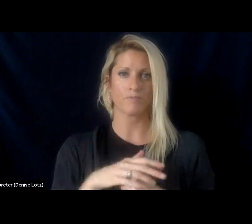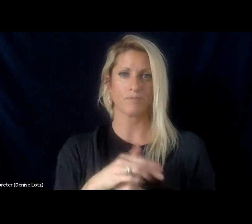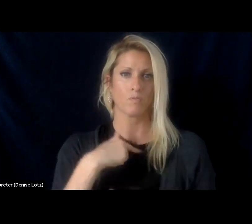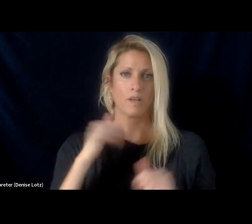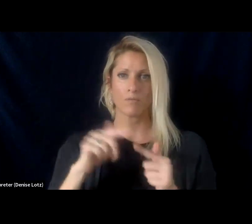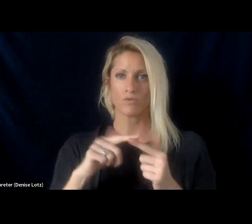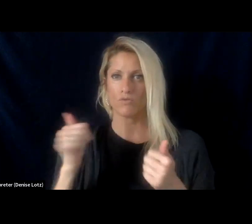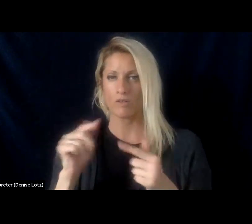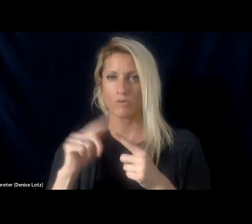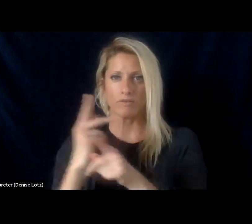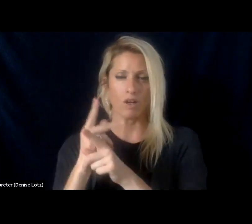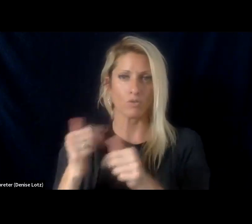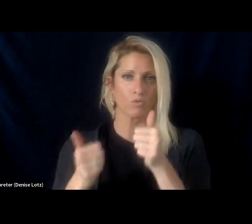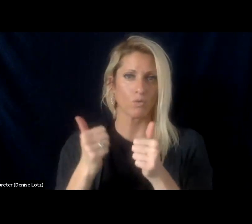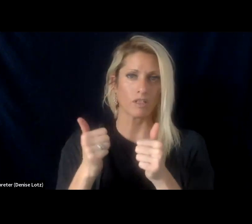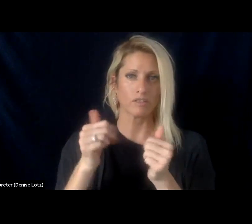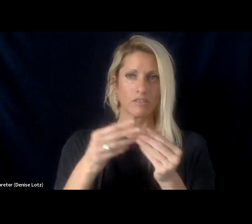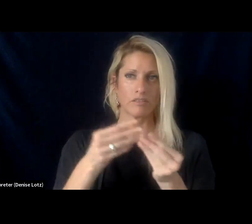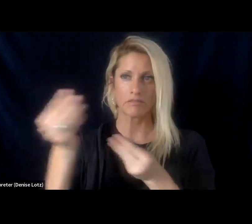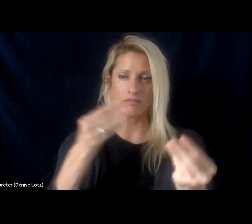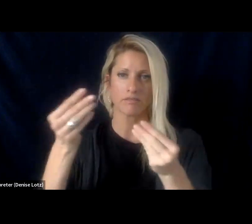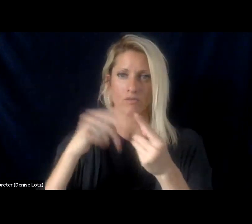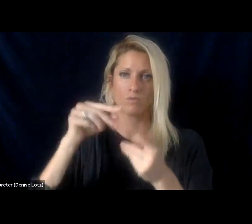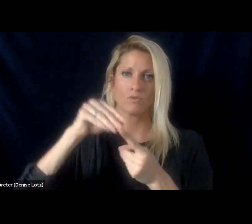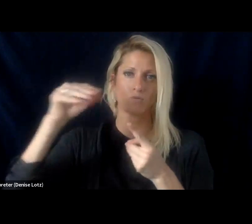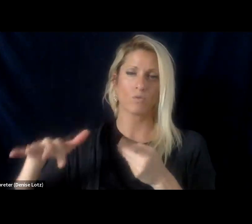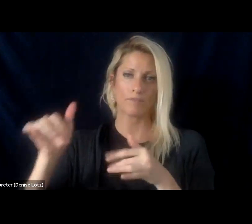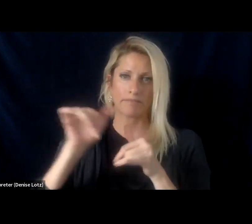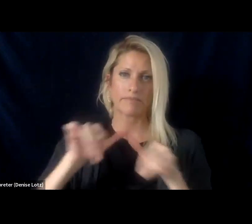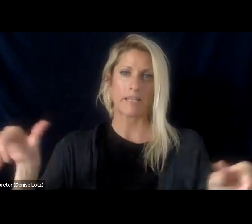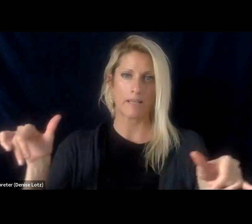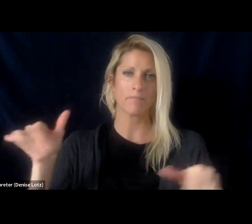to try to get as many chrome books to families and to students. At the same time. Our partners